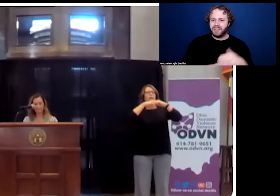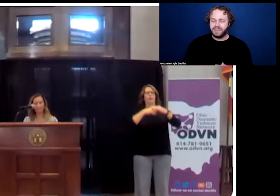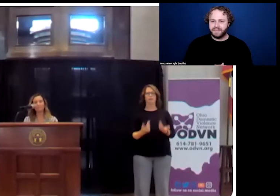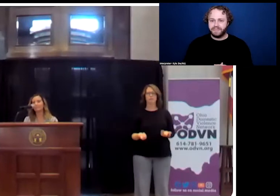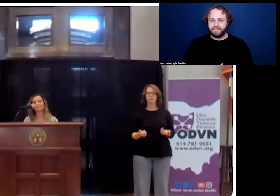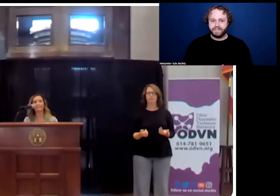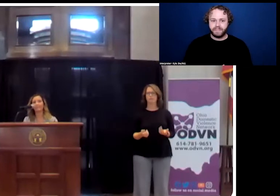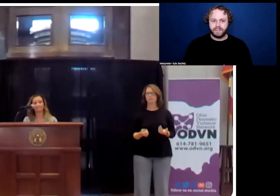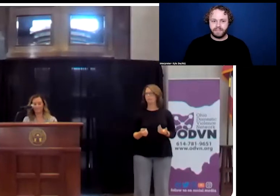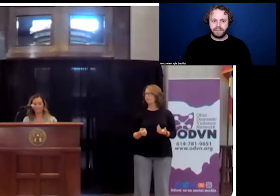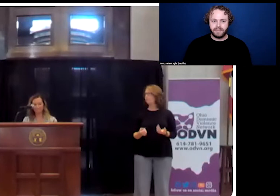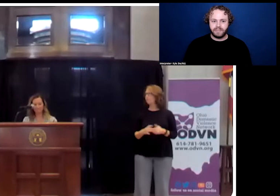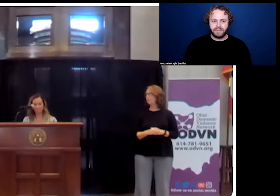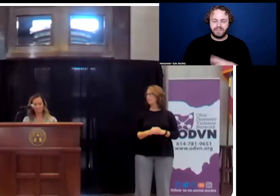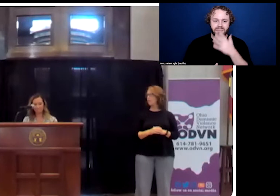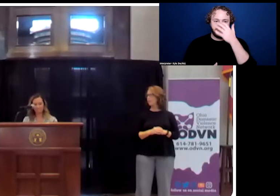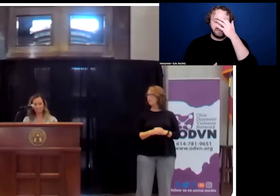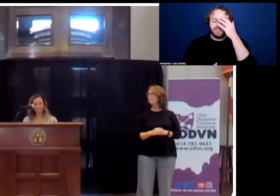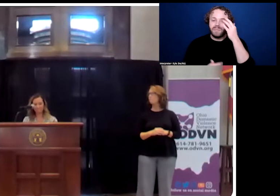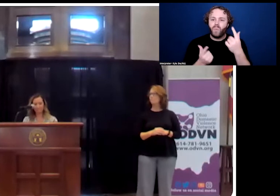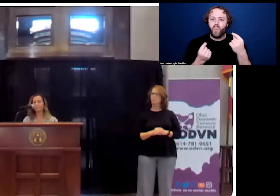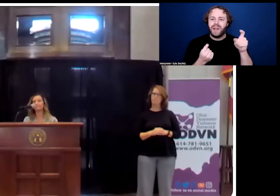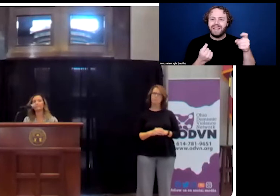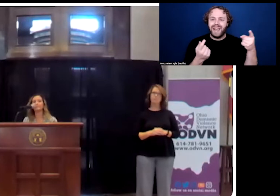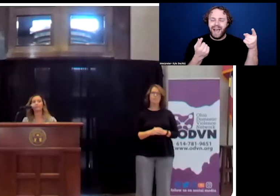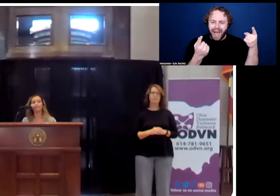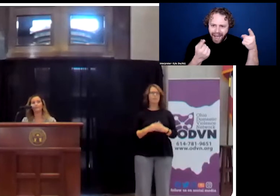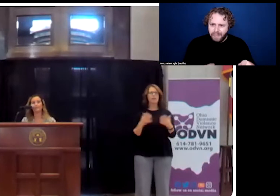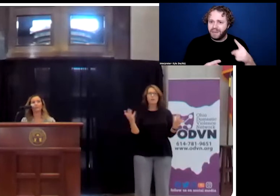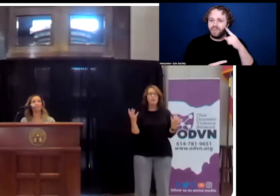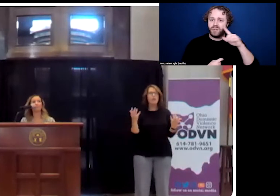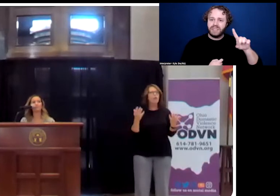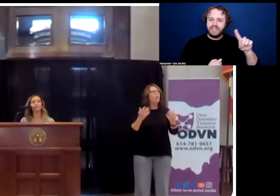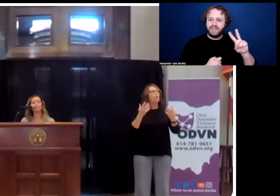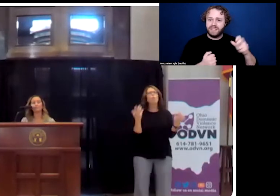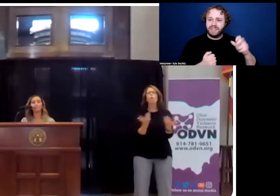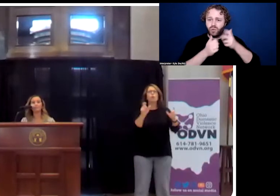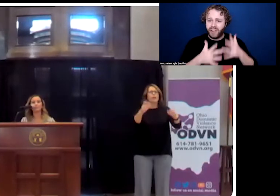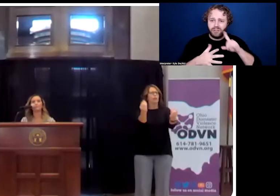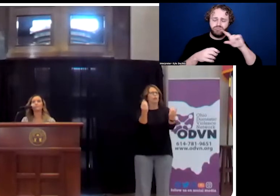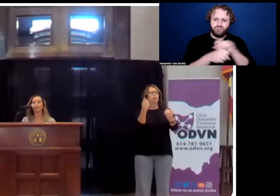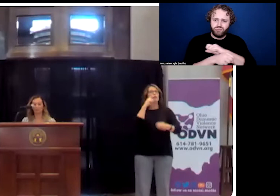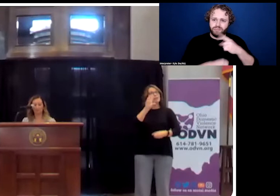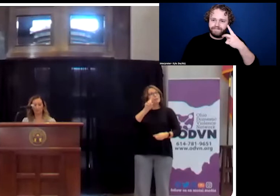What will it take for domestic violence survivors to be believed, for them to be heard?